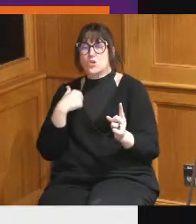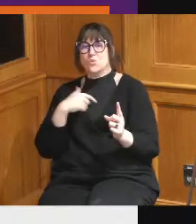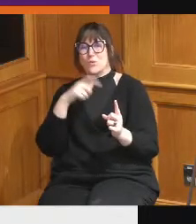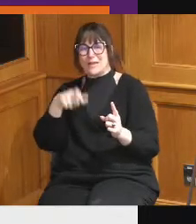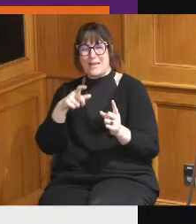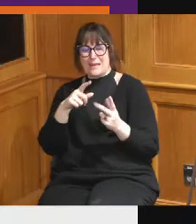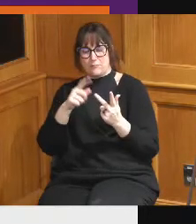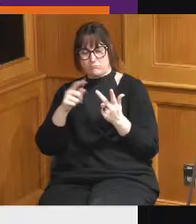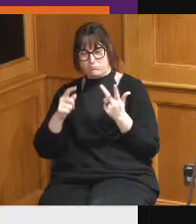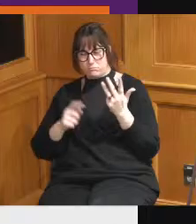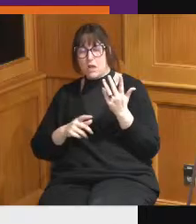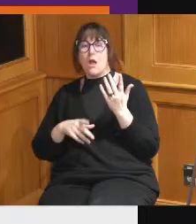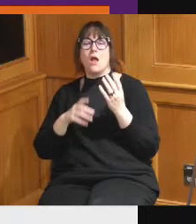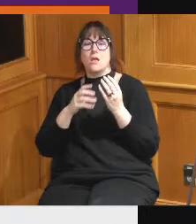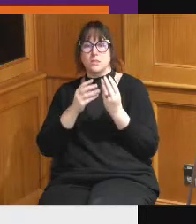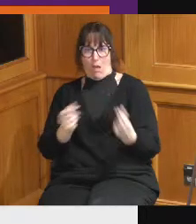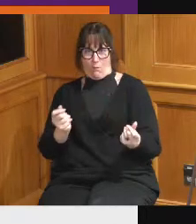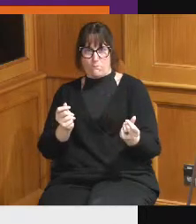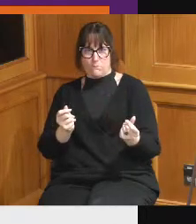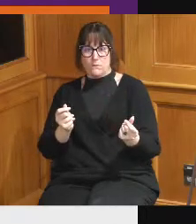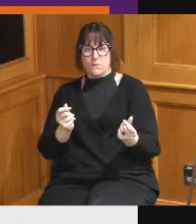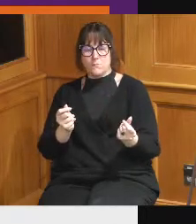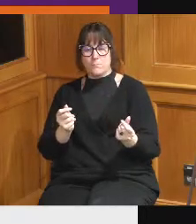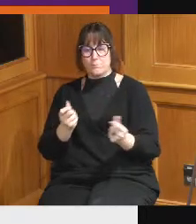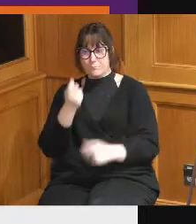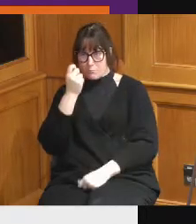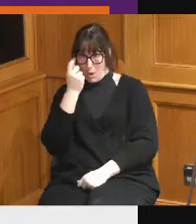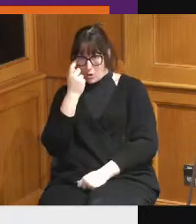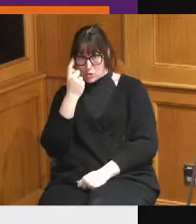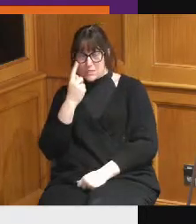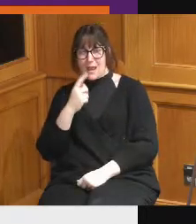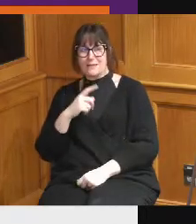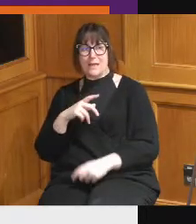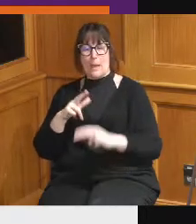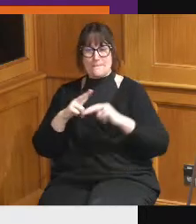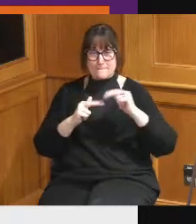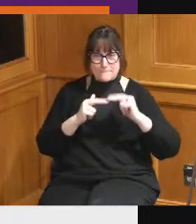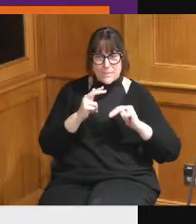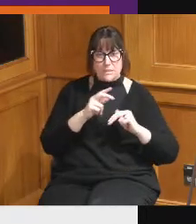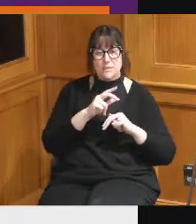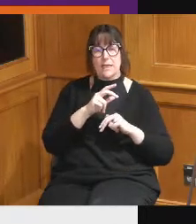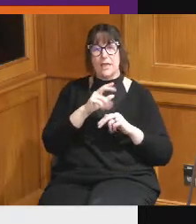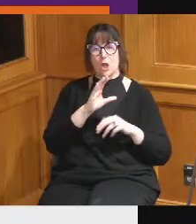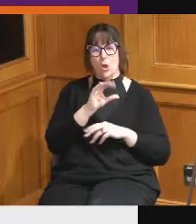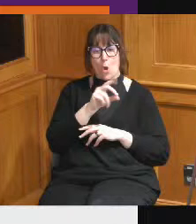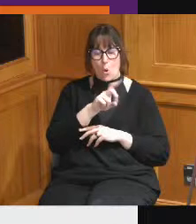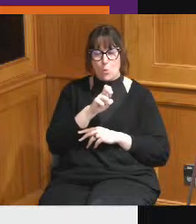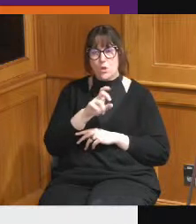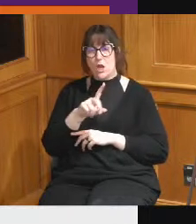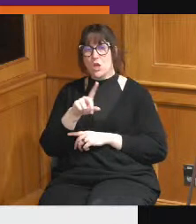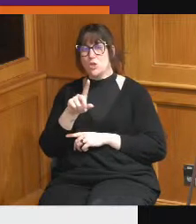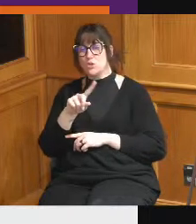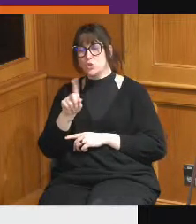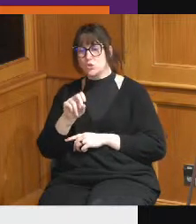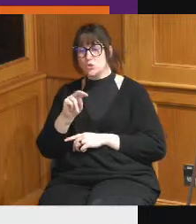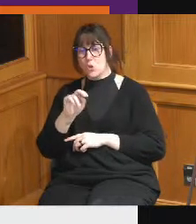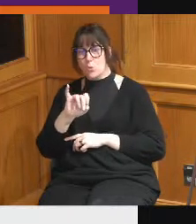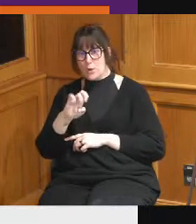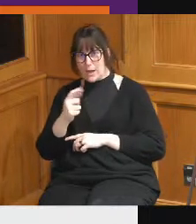of them that is very Elemental is building codes and Zoning codes there are examples of tiny homes